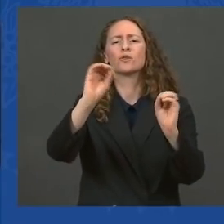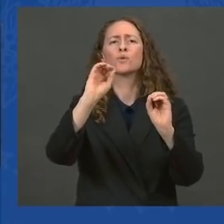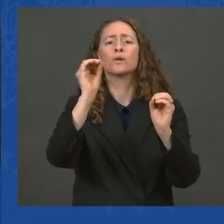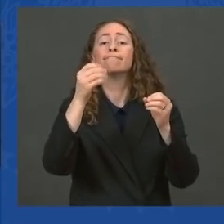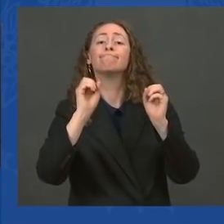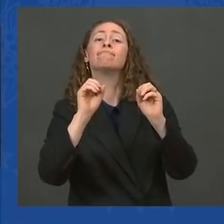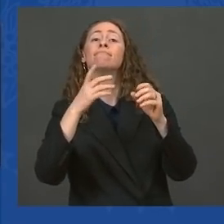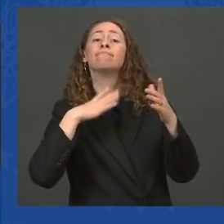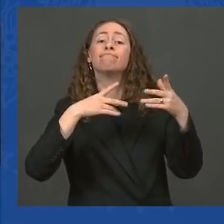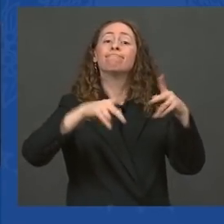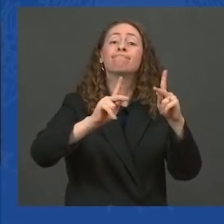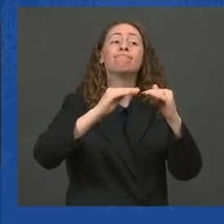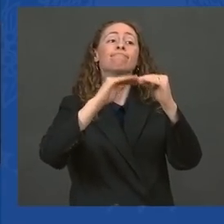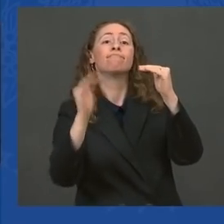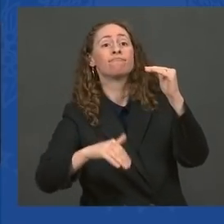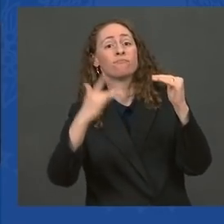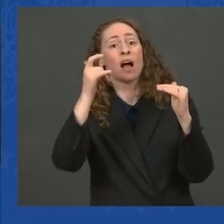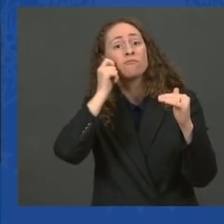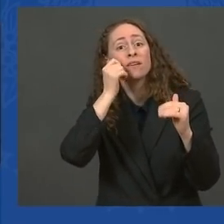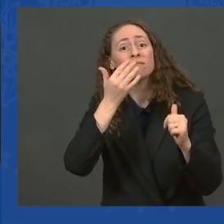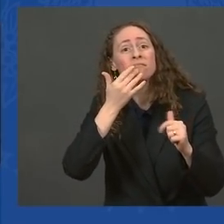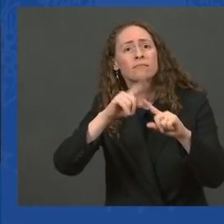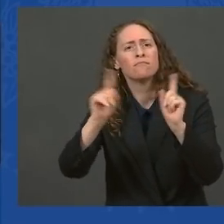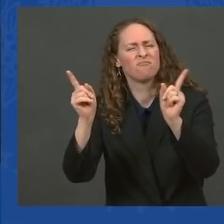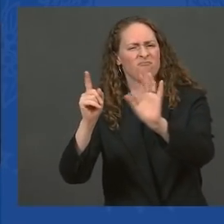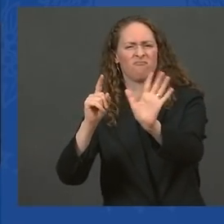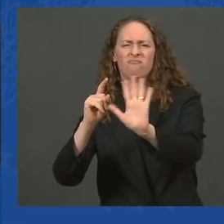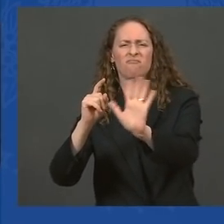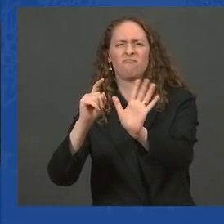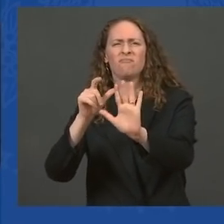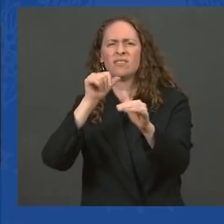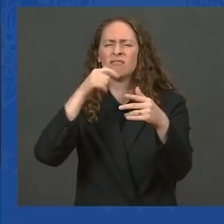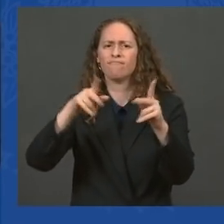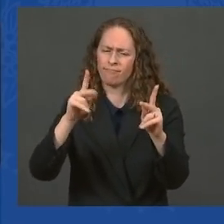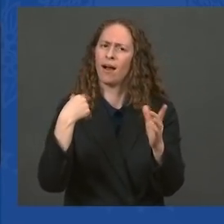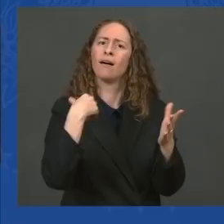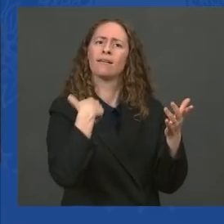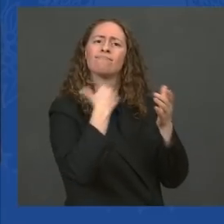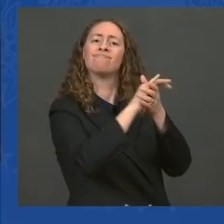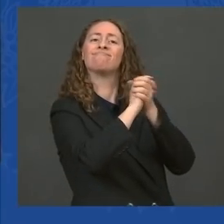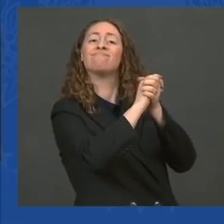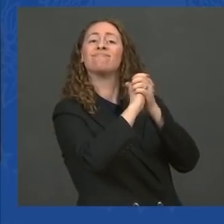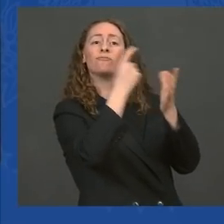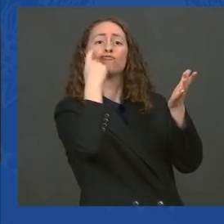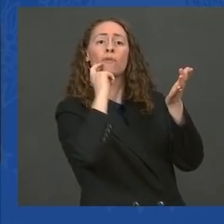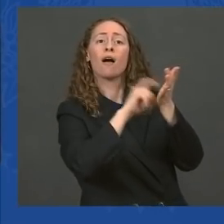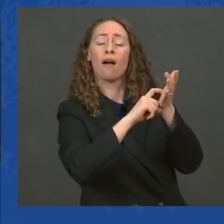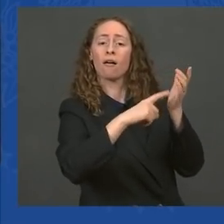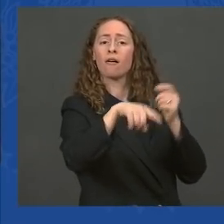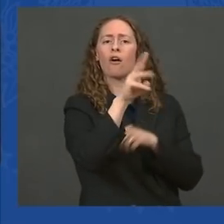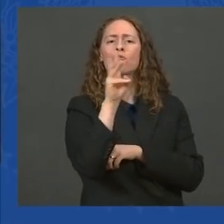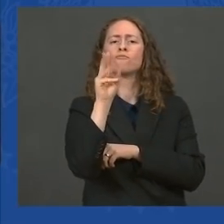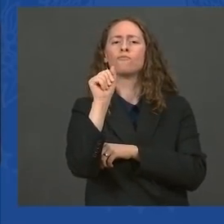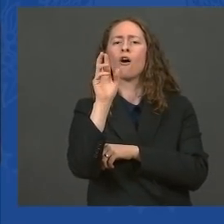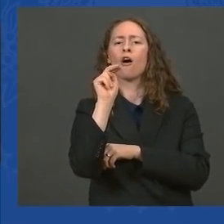who is here in the room, who has such a -- has been a moral leader in the U.S. Senate since he got here and leading on this issue;